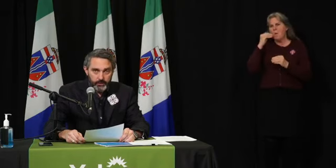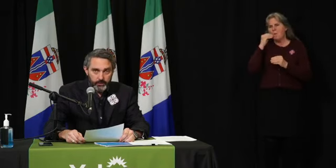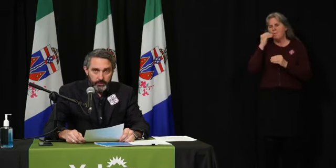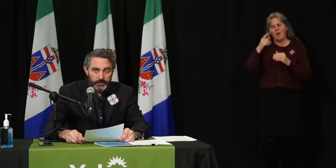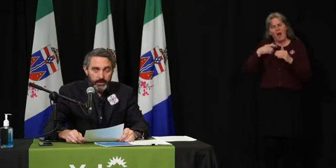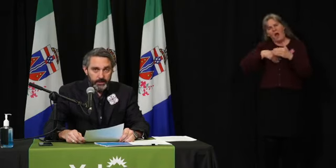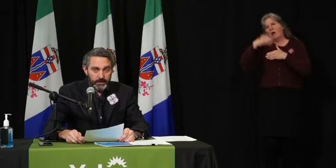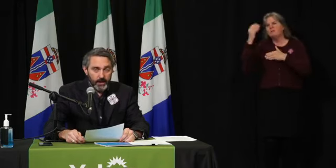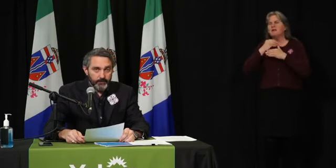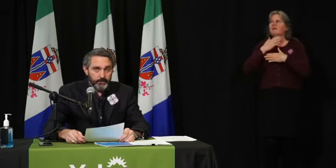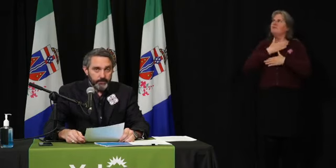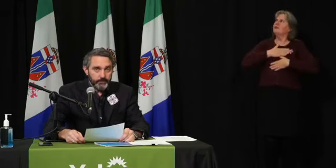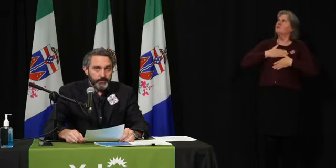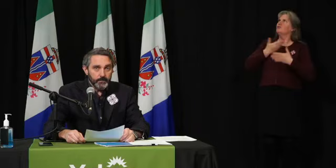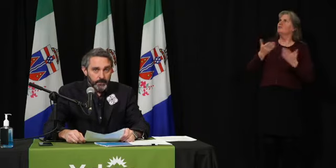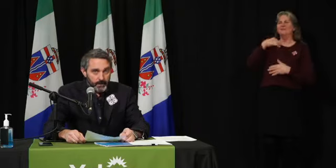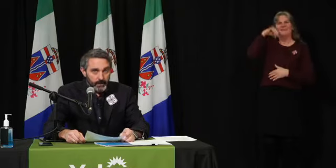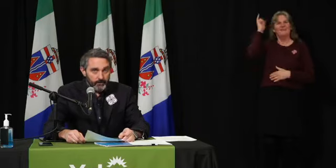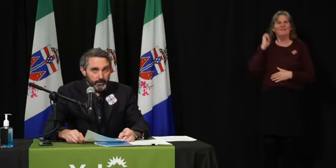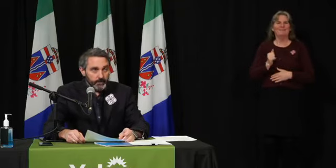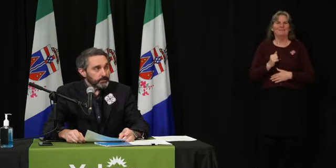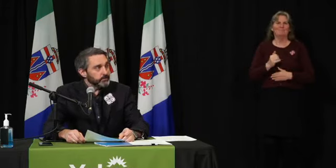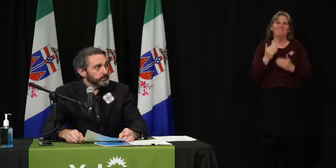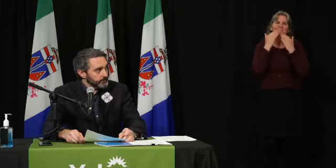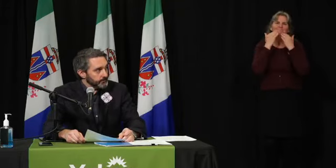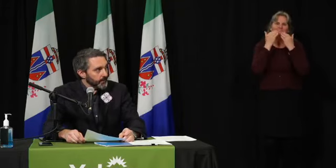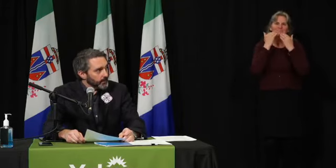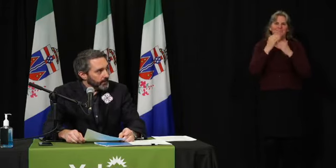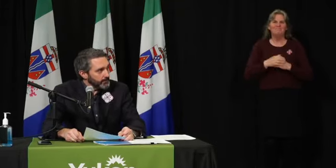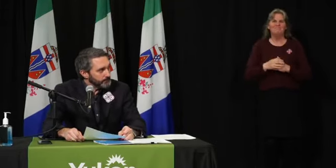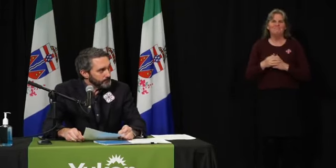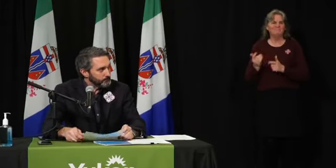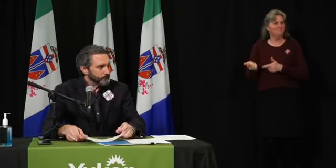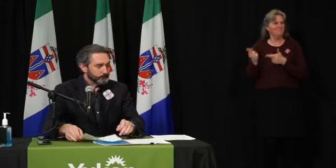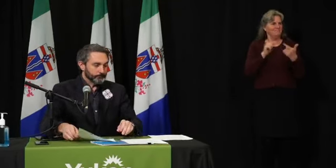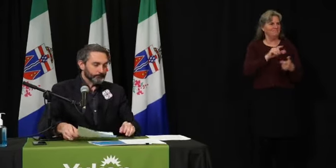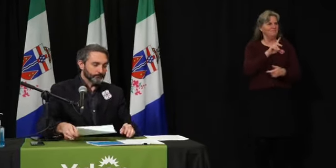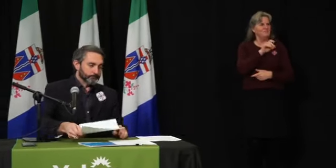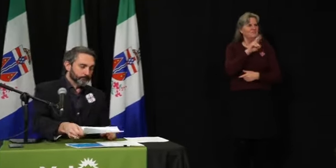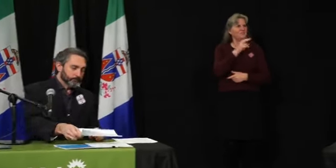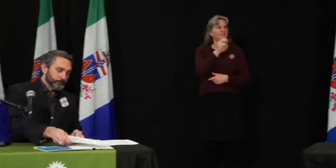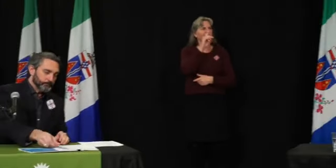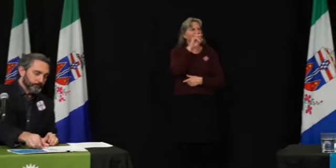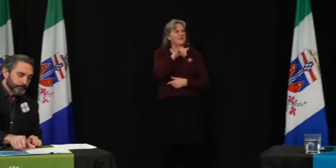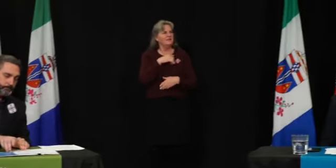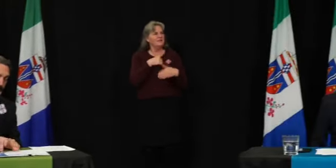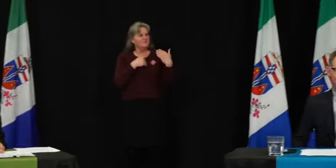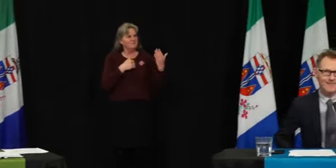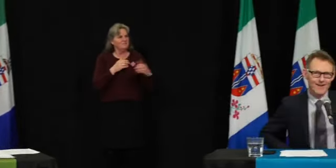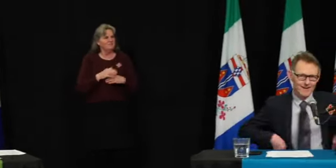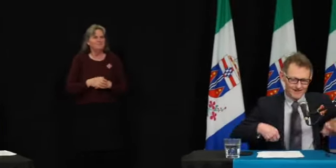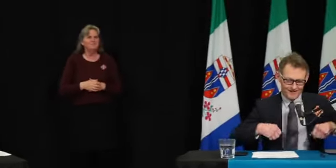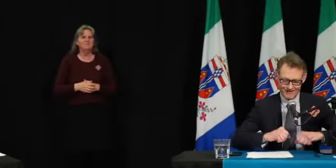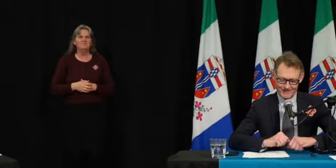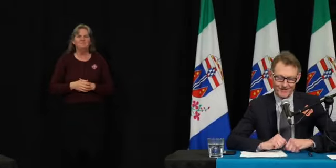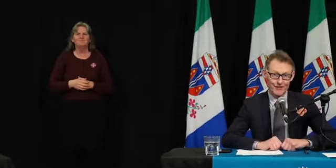territory has to offer. Thank you very much. Dr Hanley?